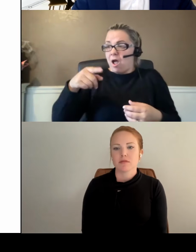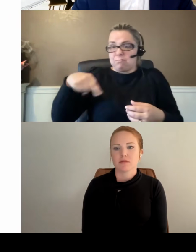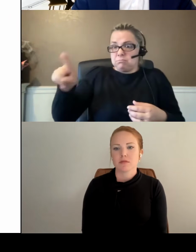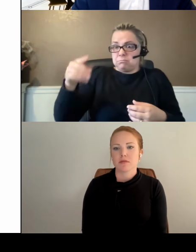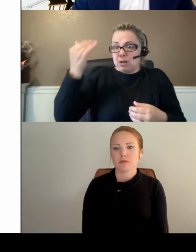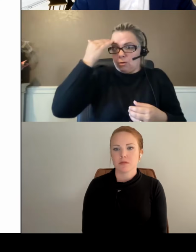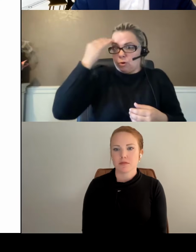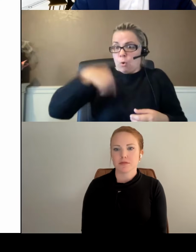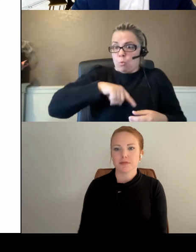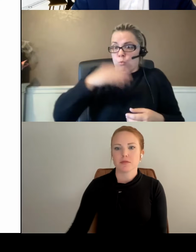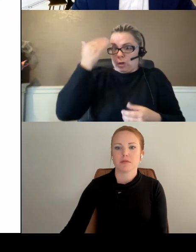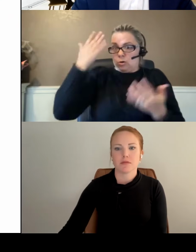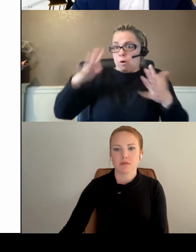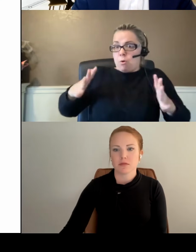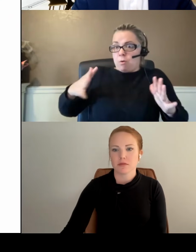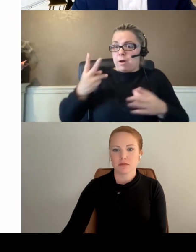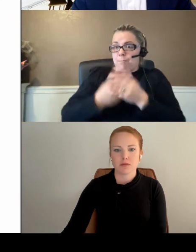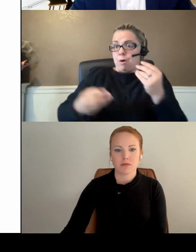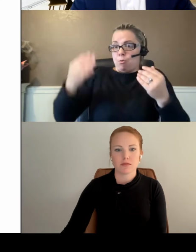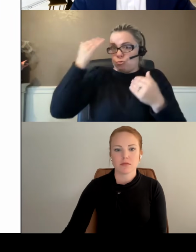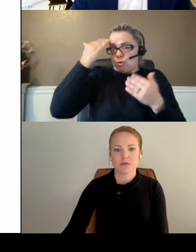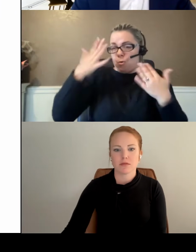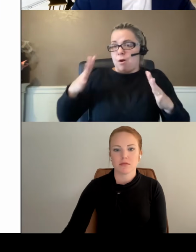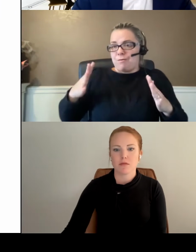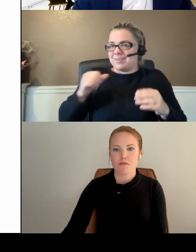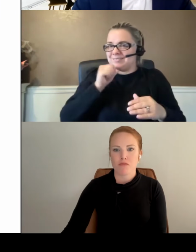and they said all these things during the sales process - "we want a partner, we want to be better,